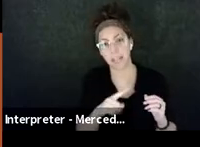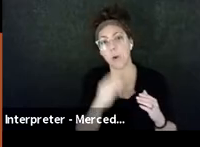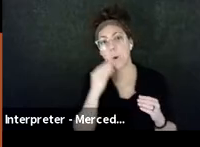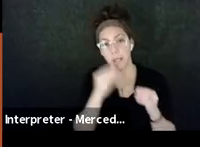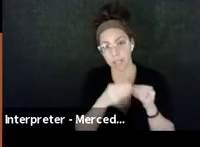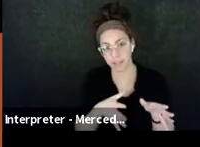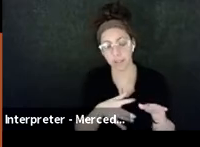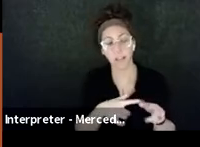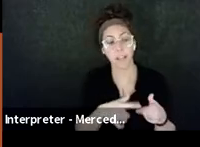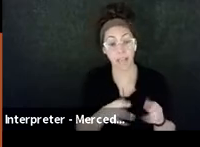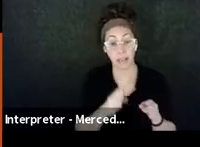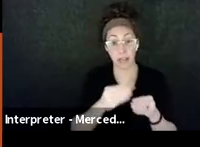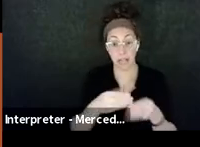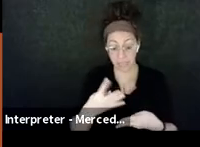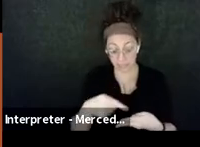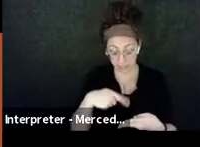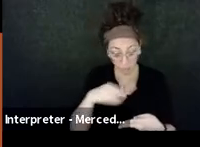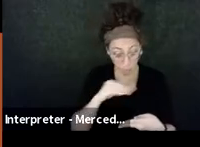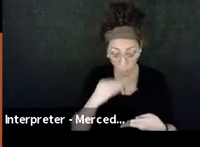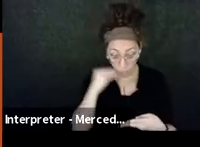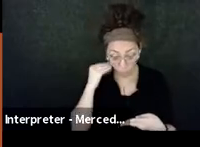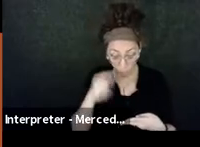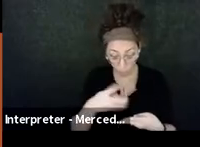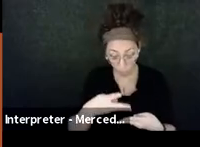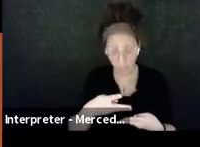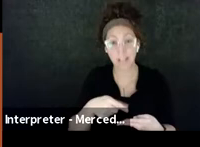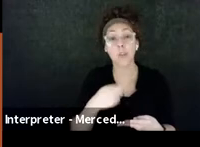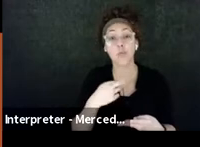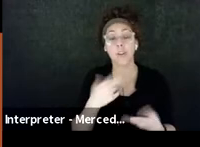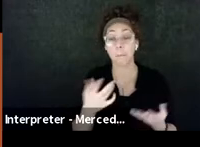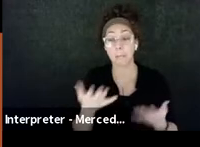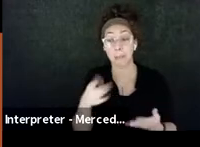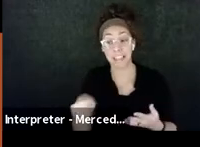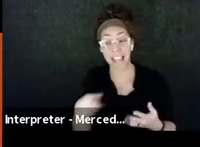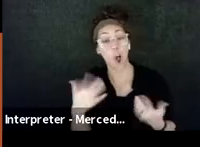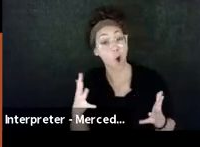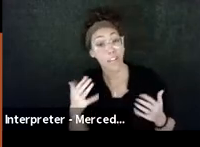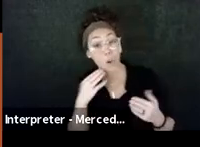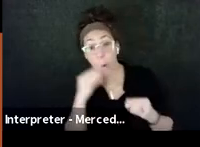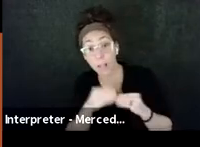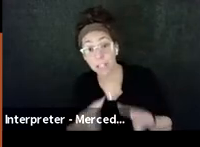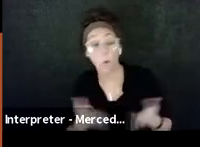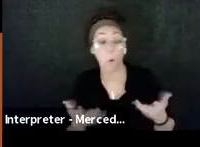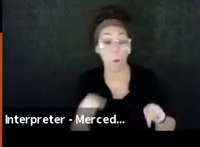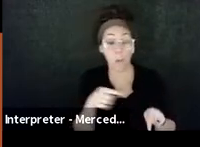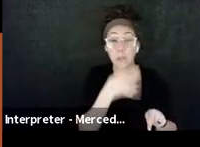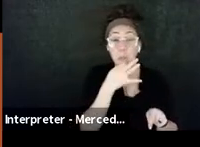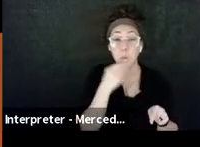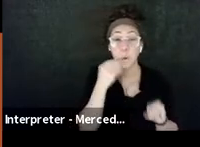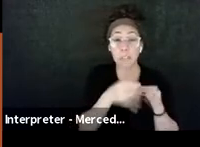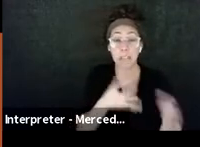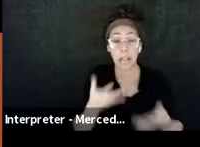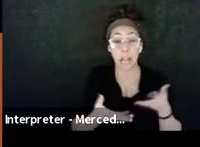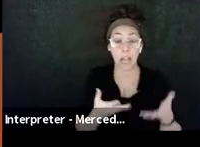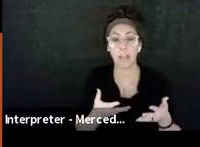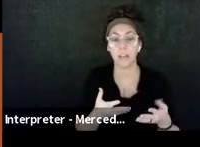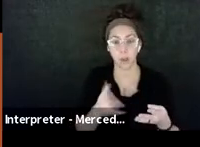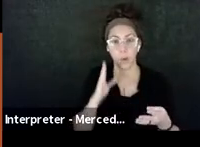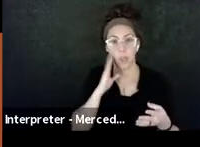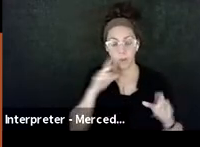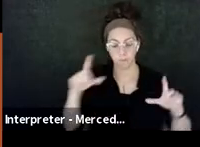Natalie Chavez: And those students that are in eminent risk of being homeless that are actively homeless and then we'll actually know what is our, what is our homelessness snapshot for lack of better terms for our campus.